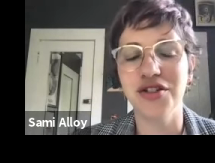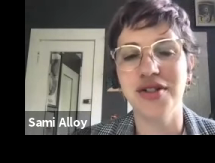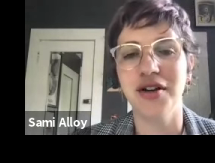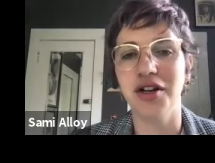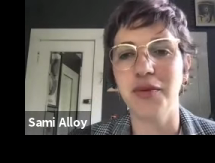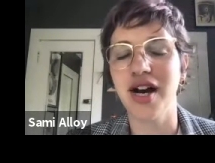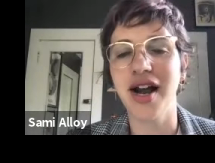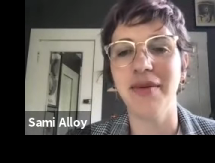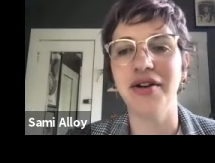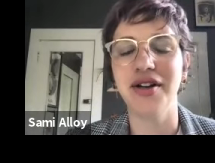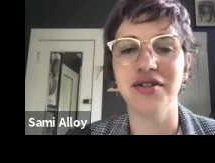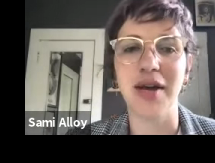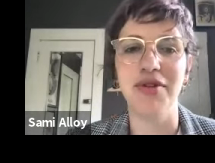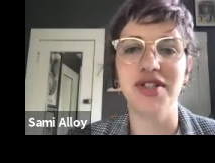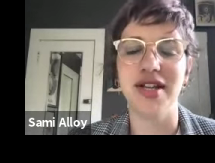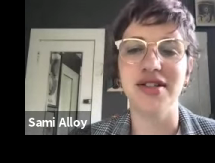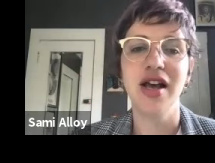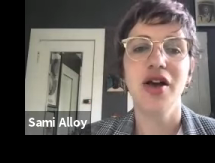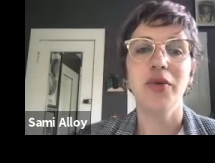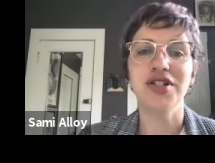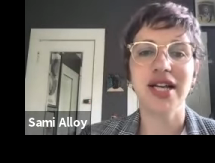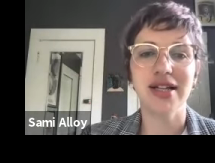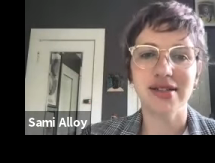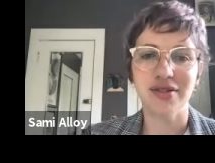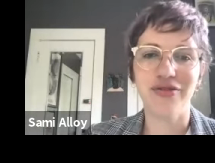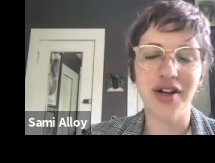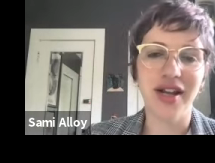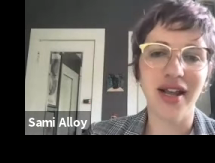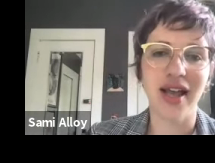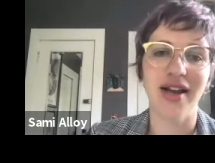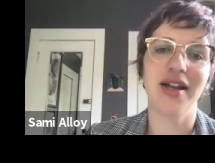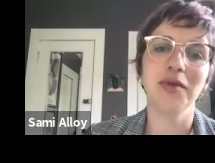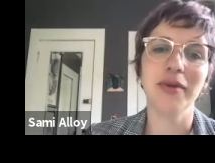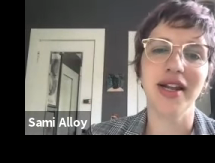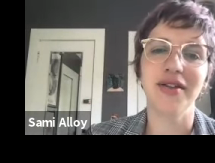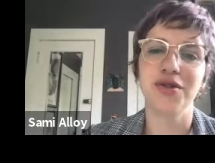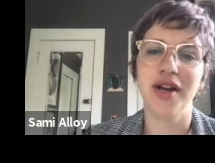staff. So before I let you go I want to talk about my organization and the issue that we're working on which is one